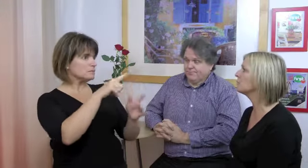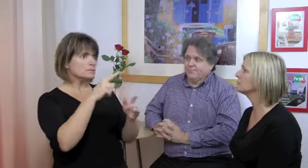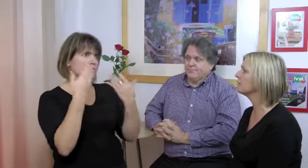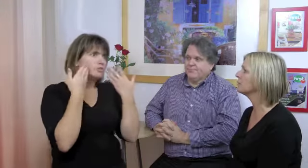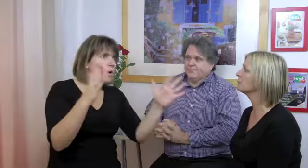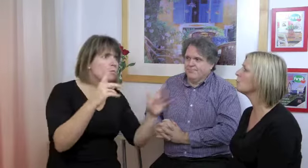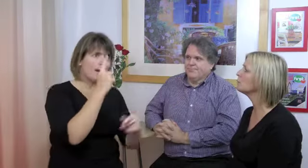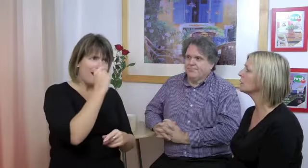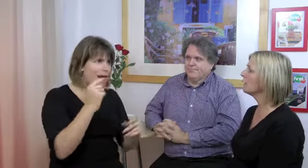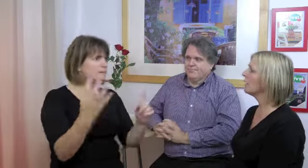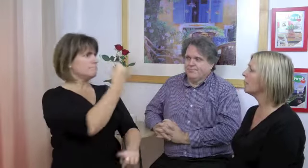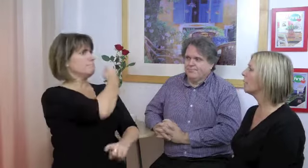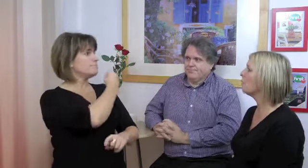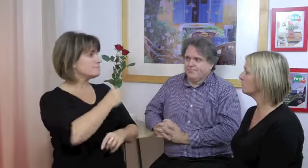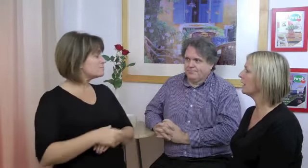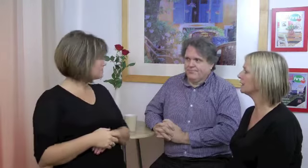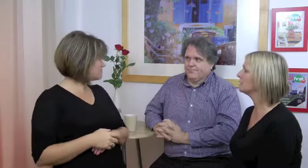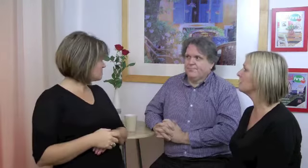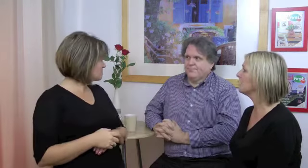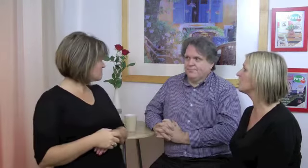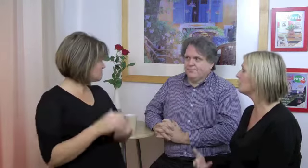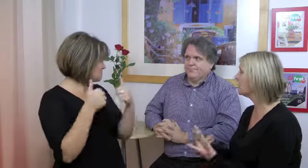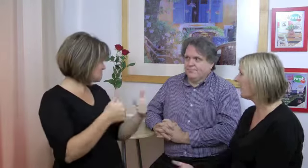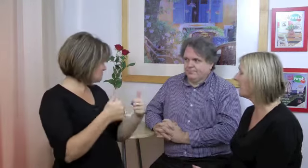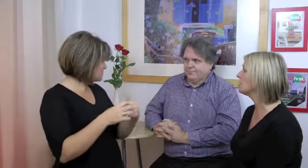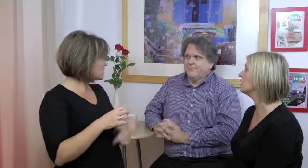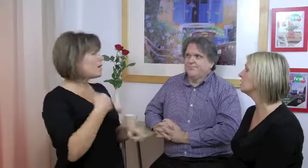to experience sport, and what Matt is doing is showing is that you can achieve and you